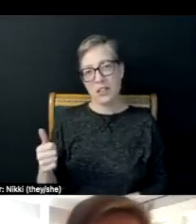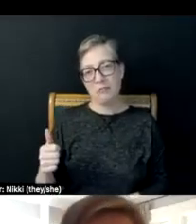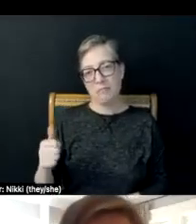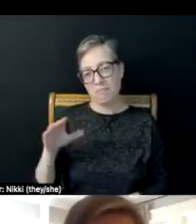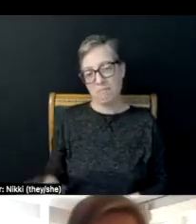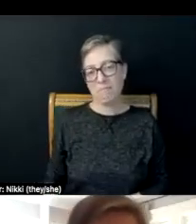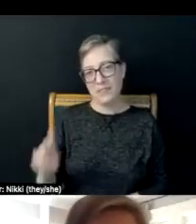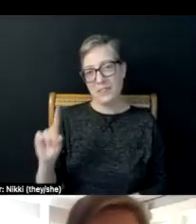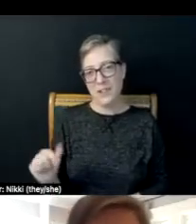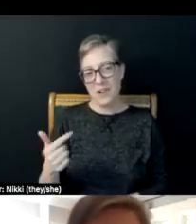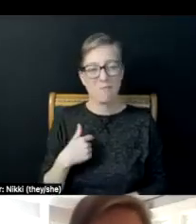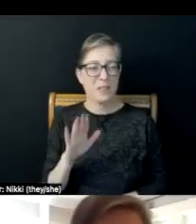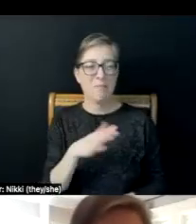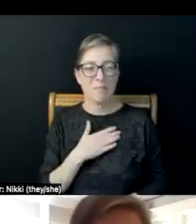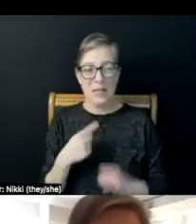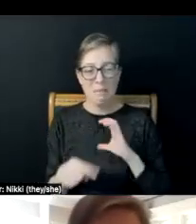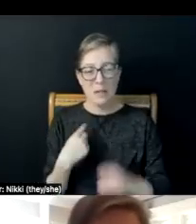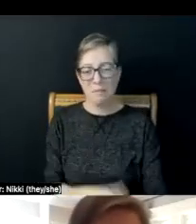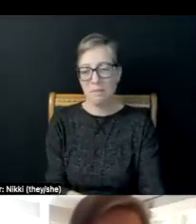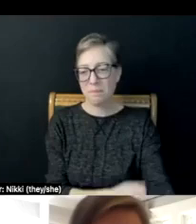[NOISE]